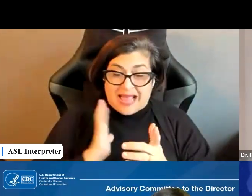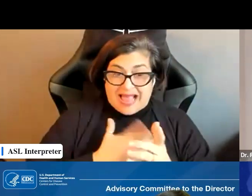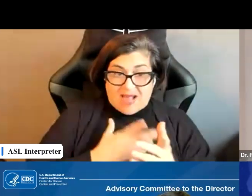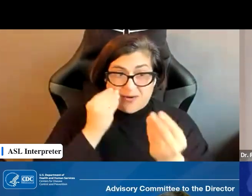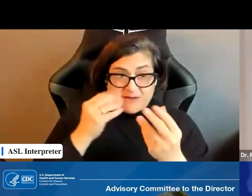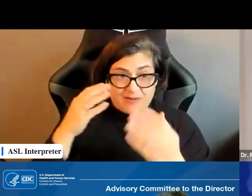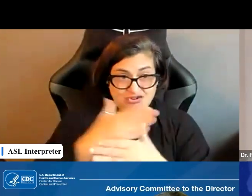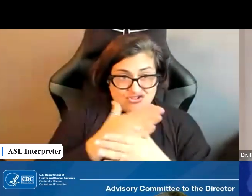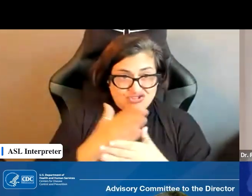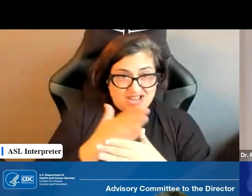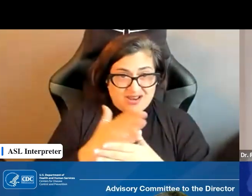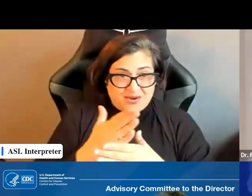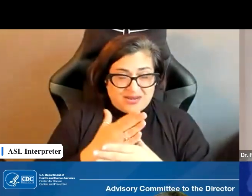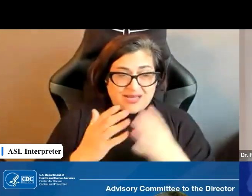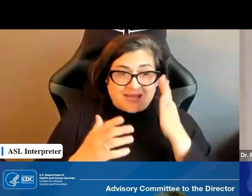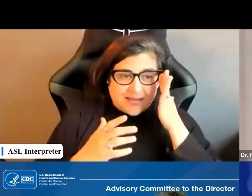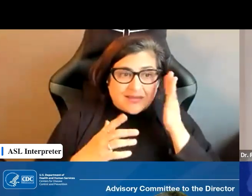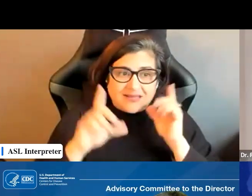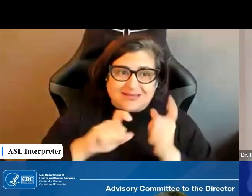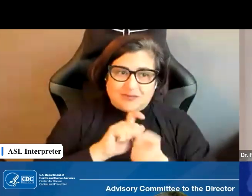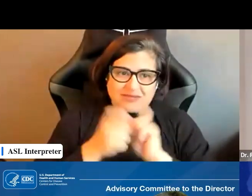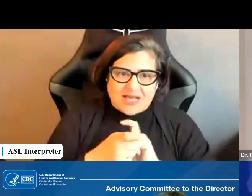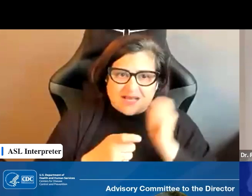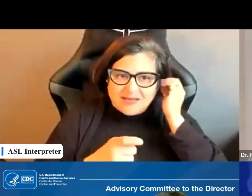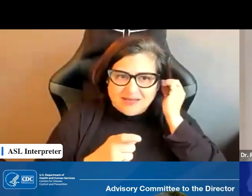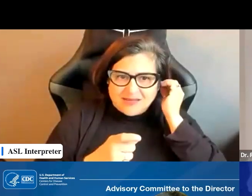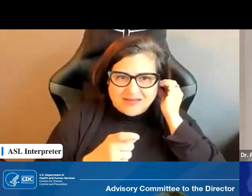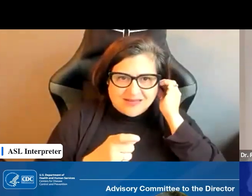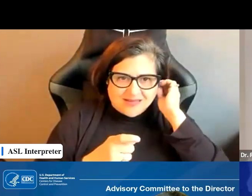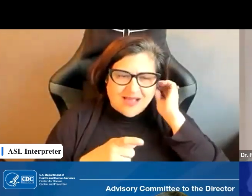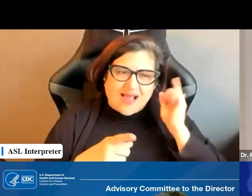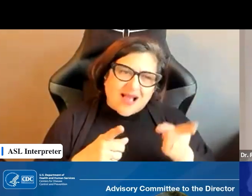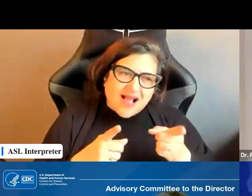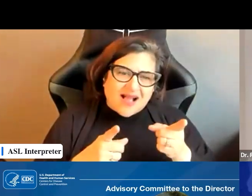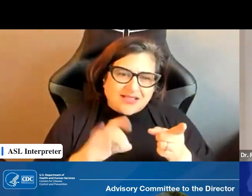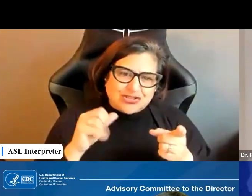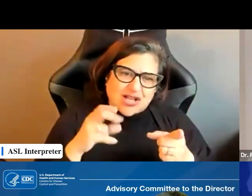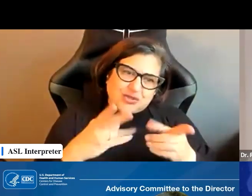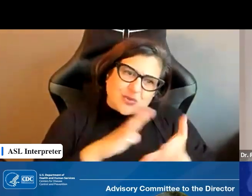you were kind to say that, maybe it's not as much with CDC, but you know, I think, you know,